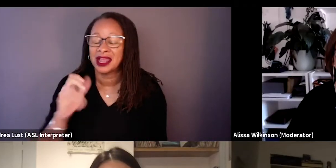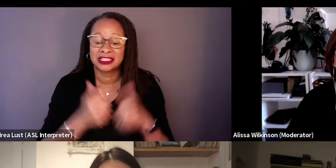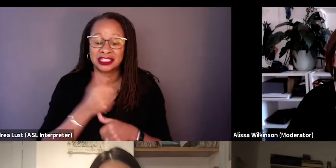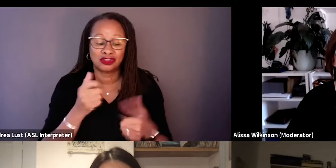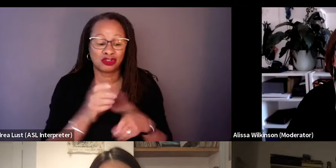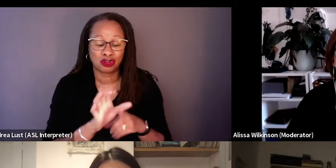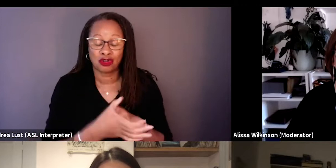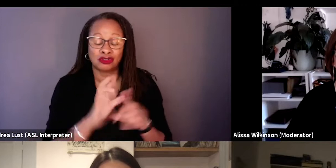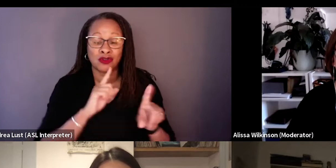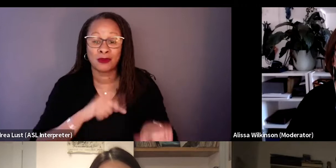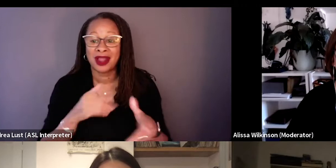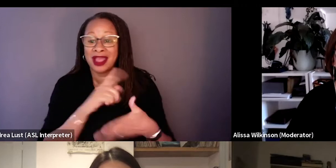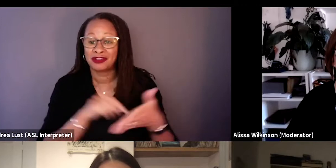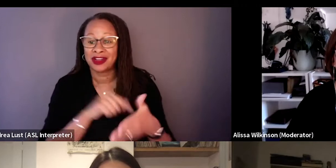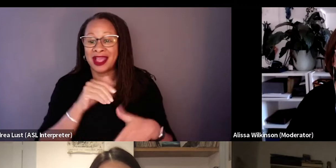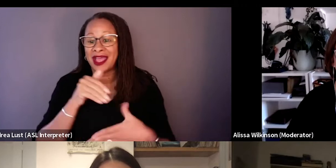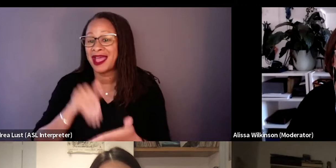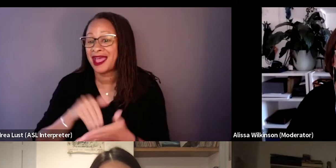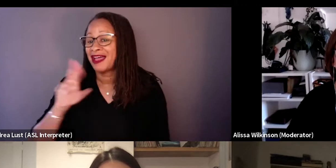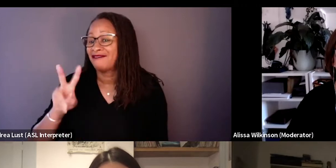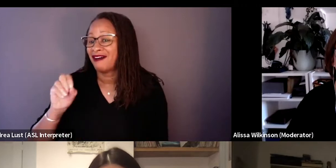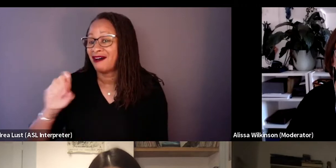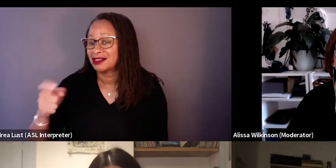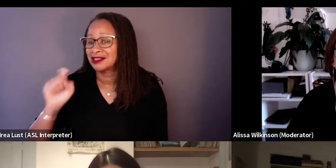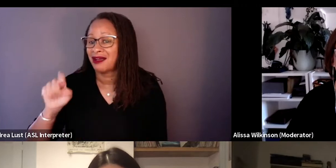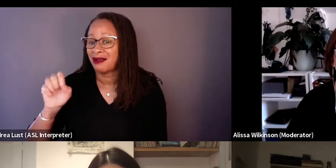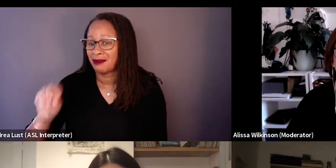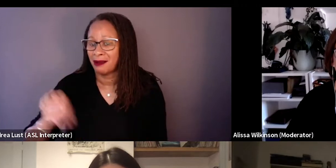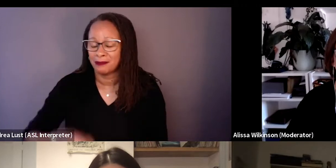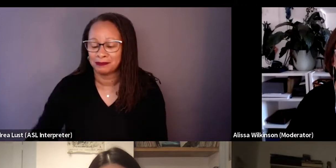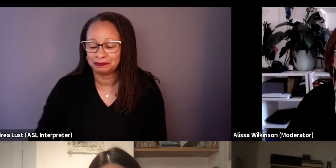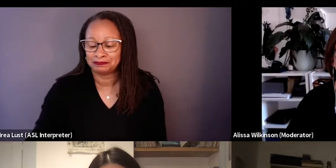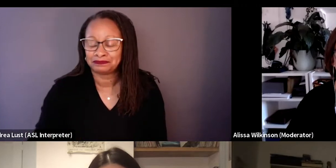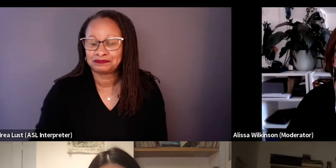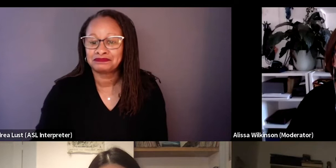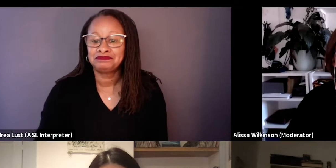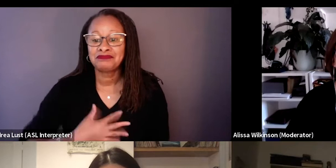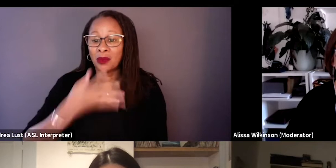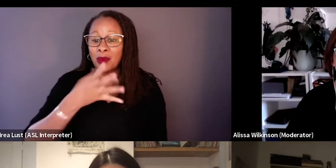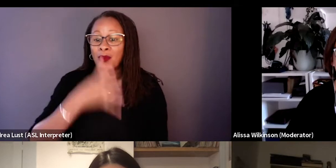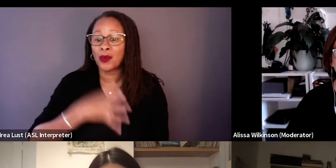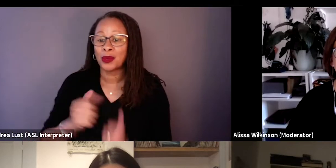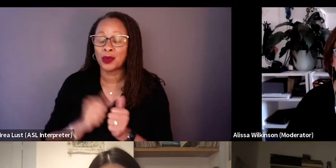at Vox.com. I'm a white woman with brown hair